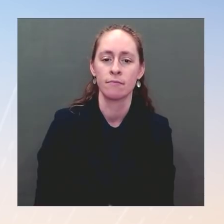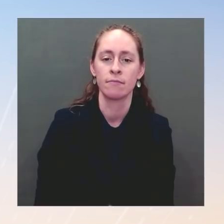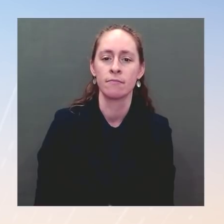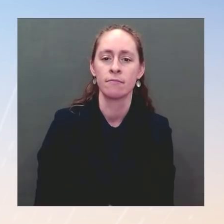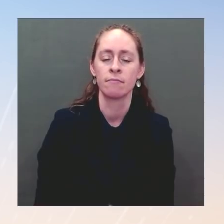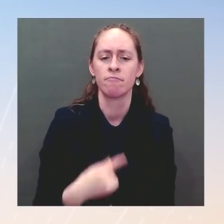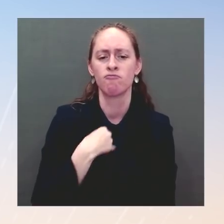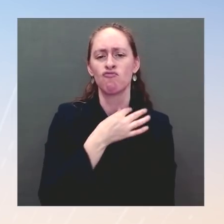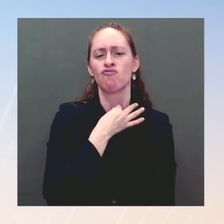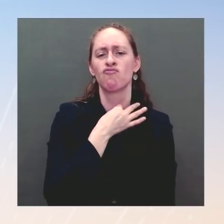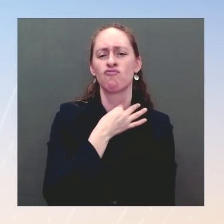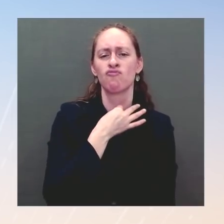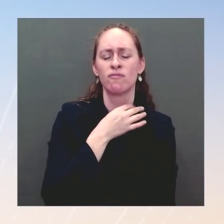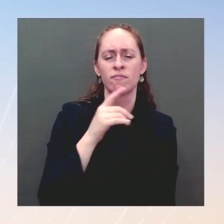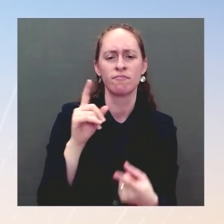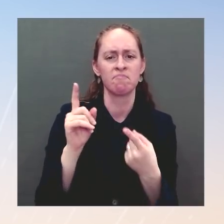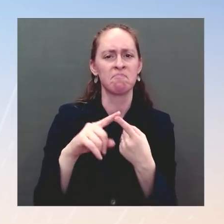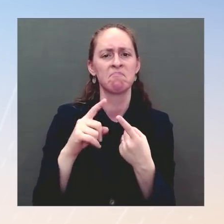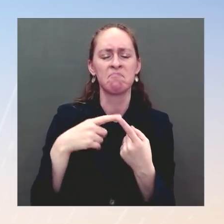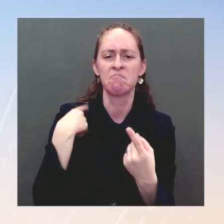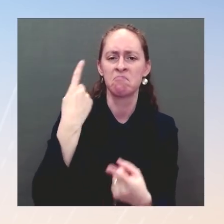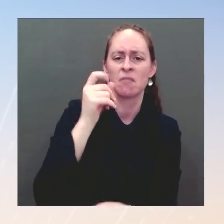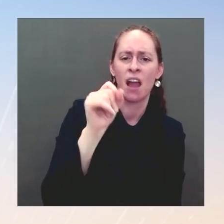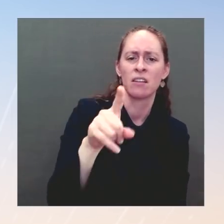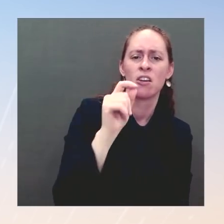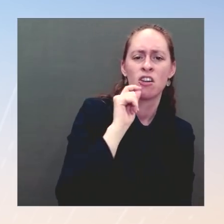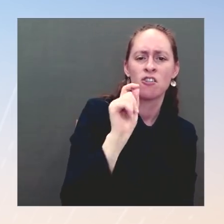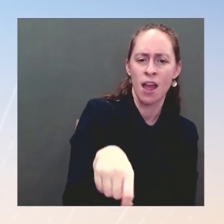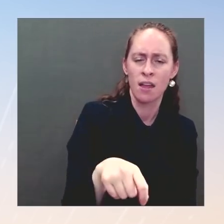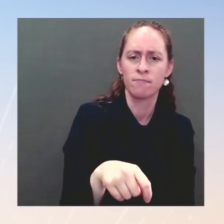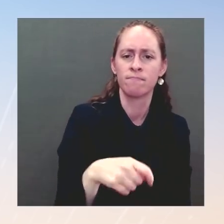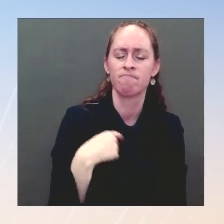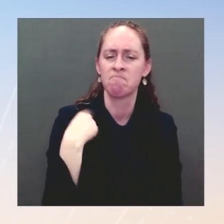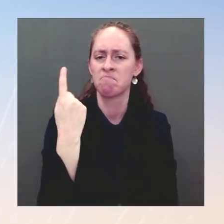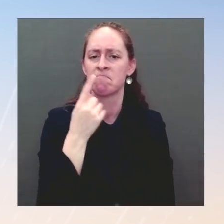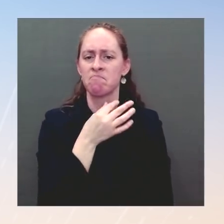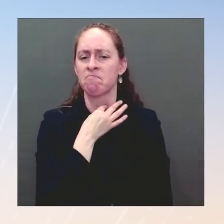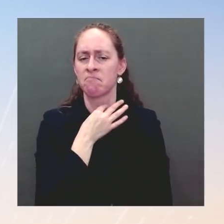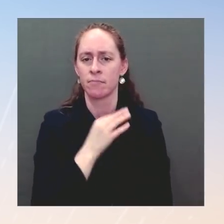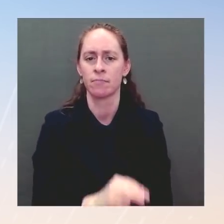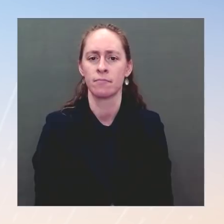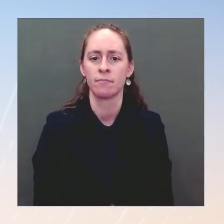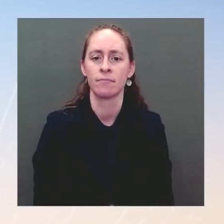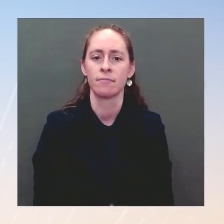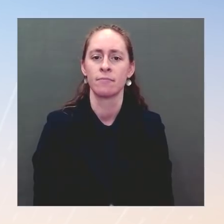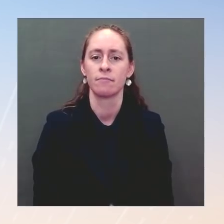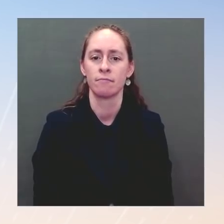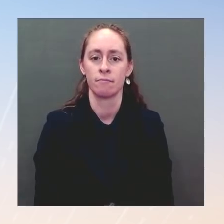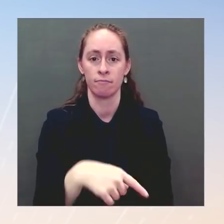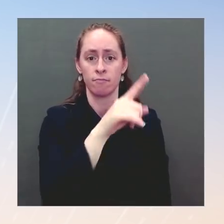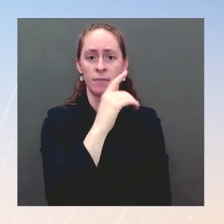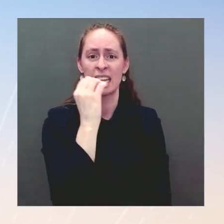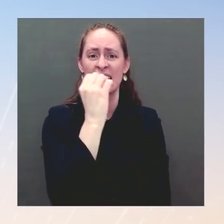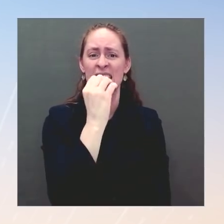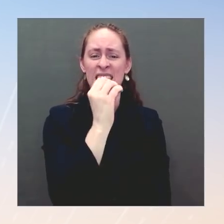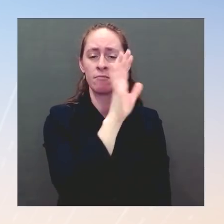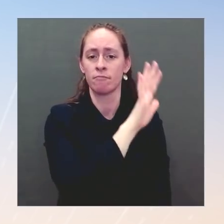Ukraine formally asked President Putin for military help. Is that a signal that the U.S. expects a broader invasion